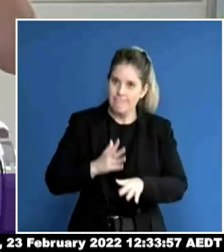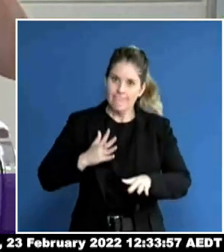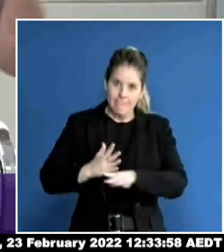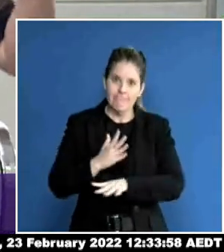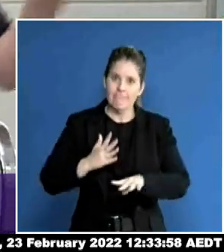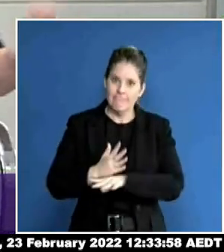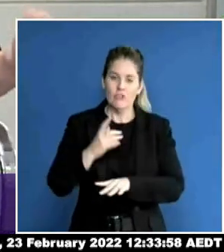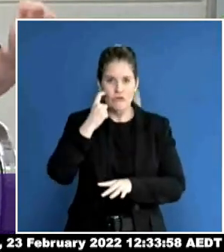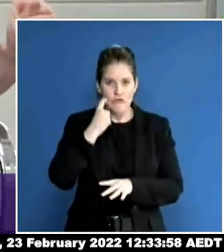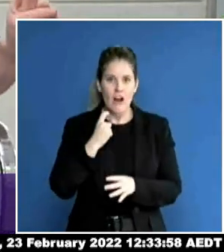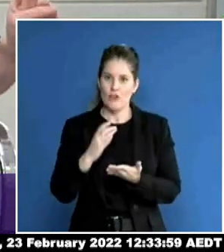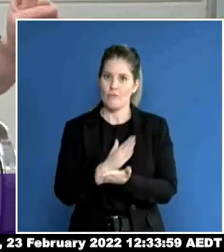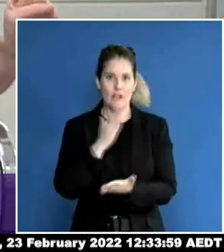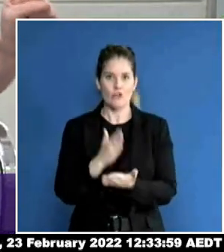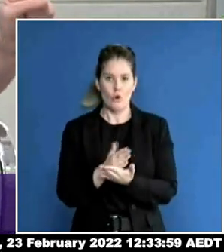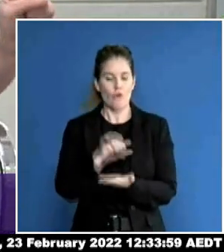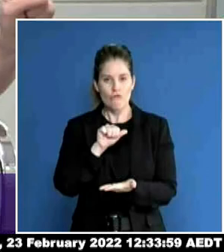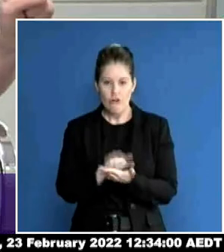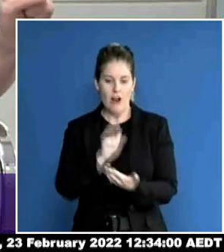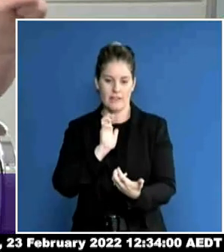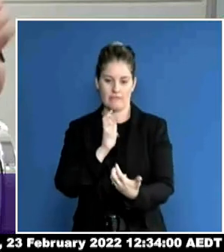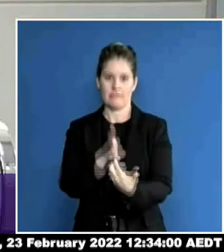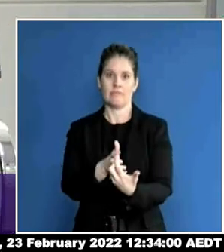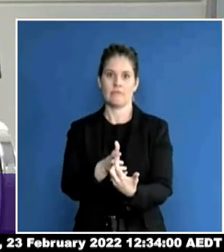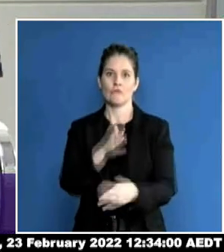employment. However, sometimes they are combating a broader system.